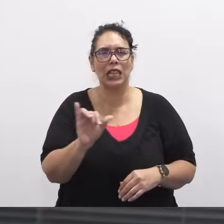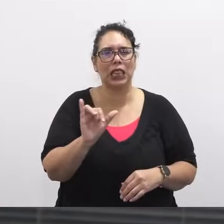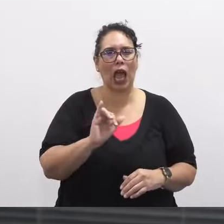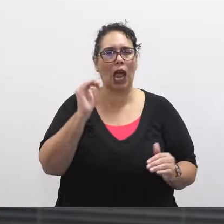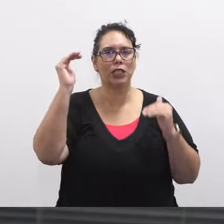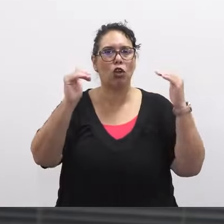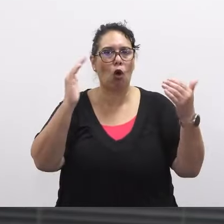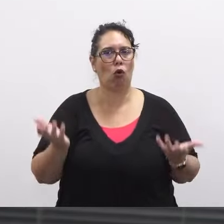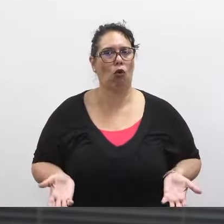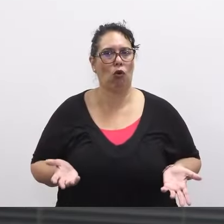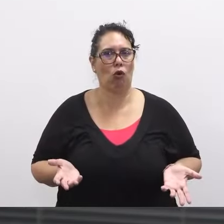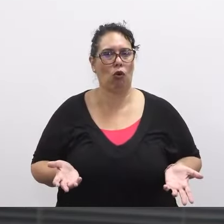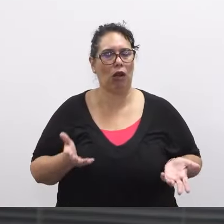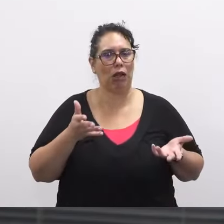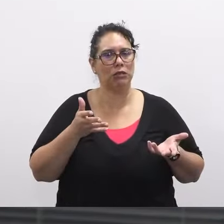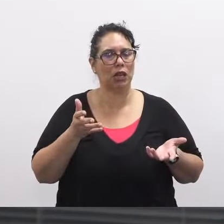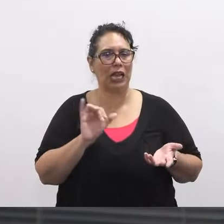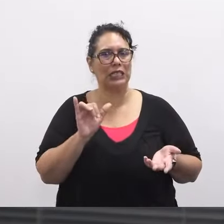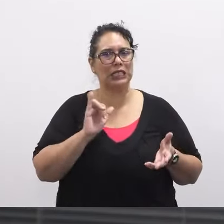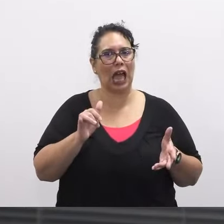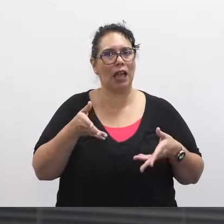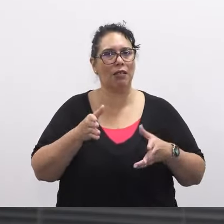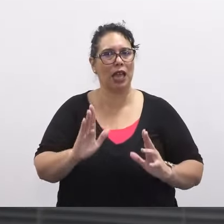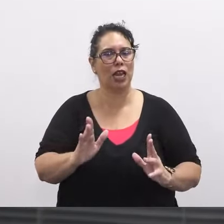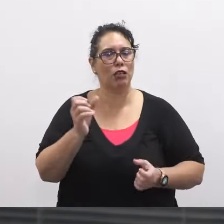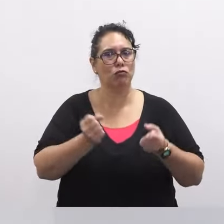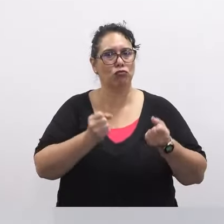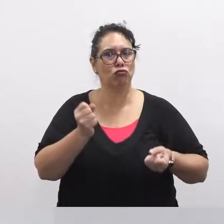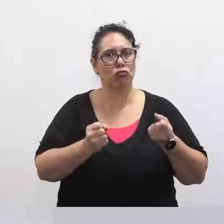It's like letting them drive a Tesla without a driver's license. Thank you.